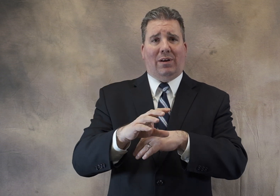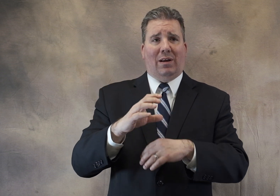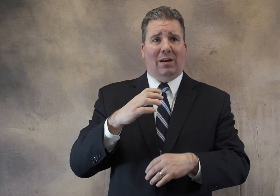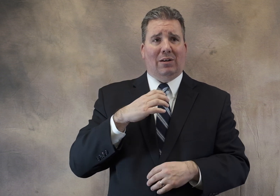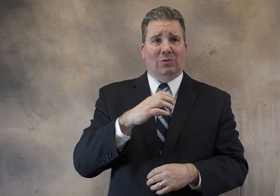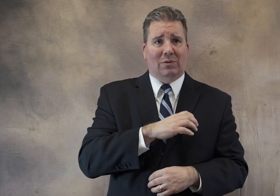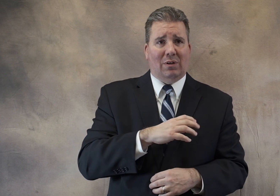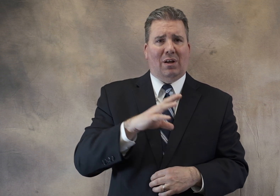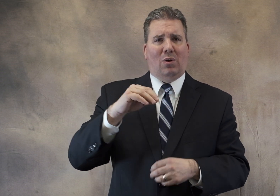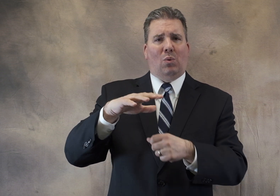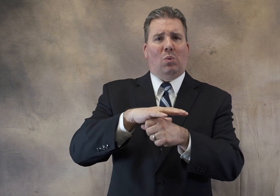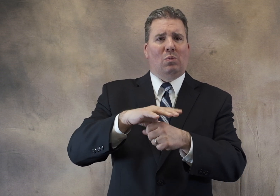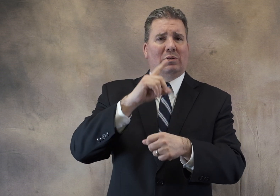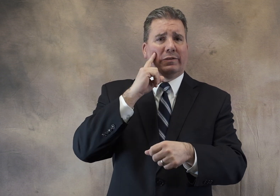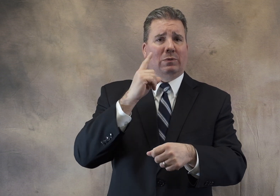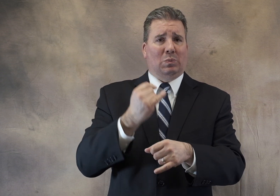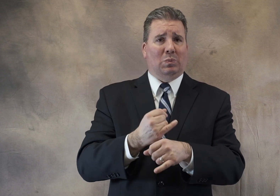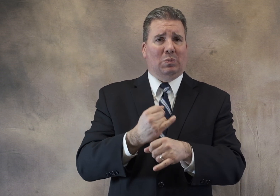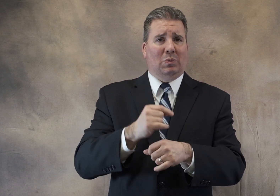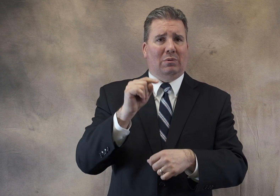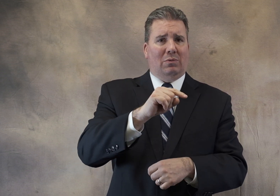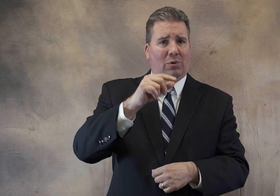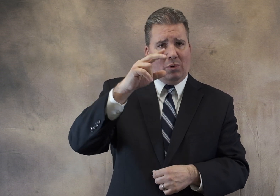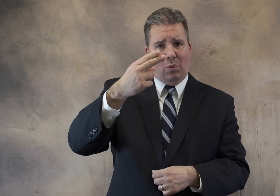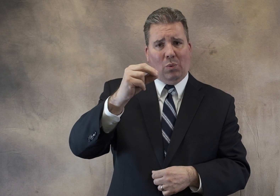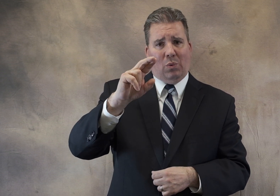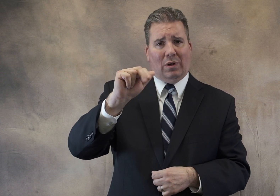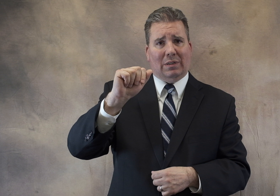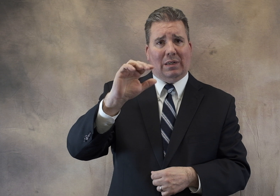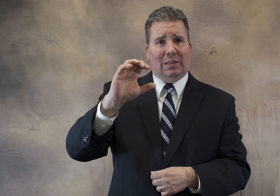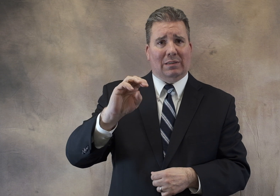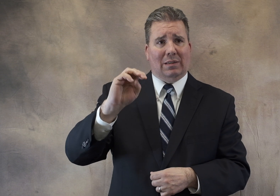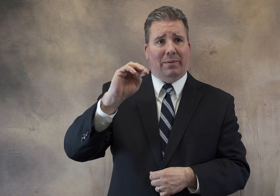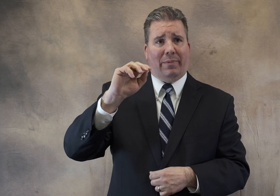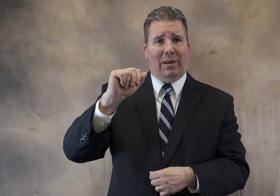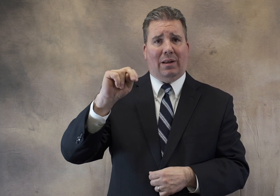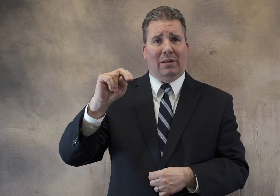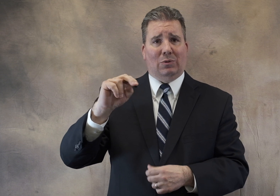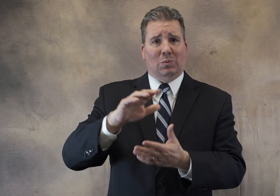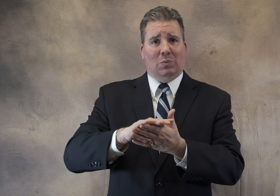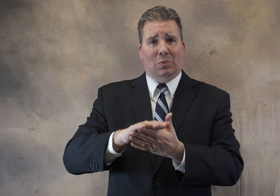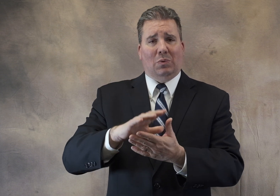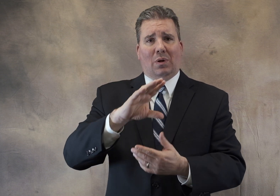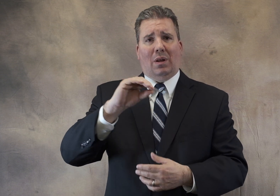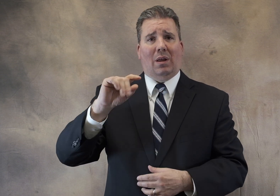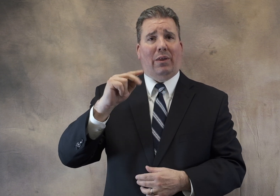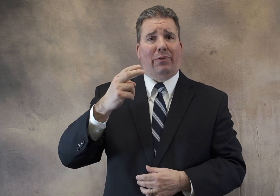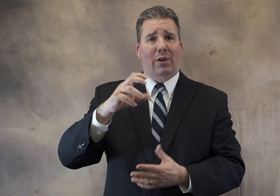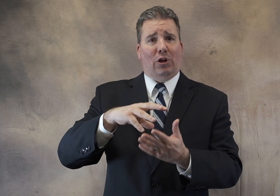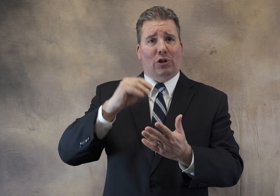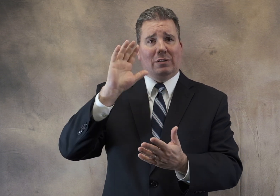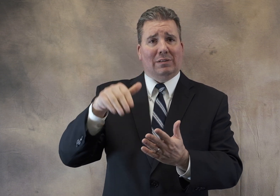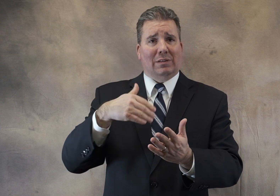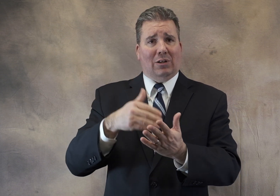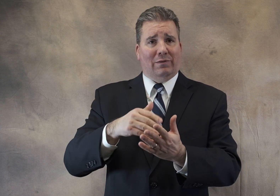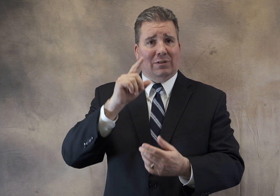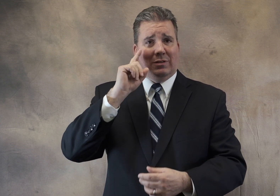of the Deaf (MSAD), the Statewide Advisory Council, and local schools for the Deaf: